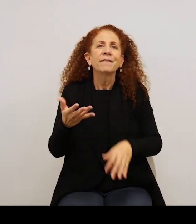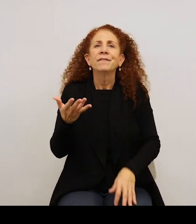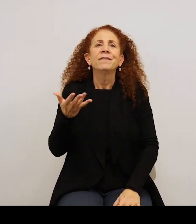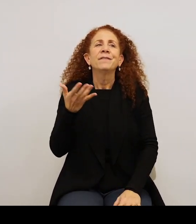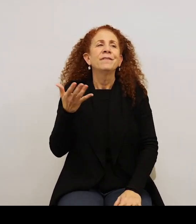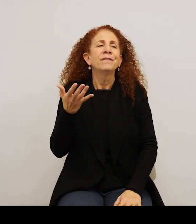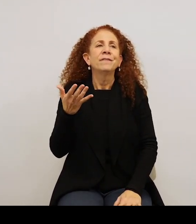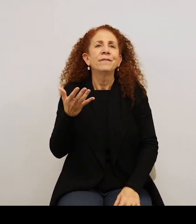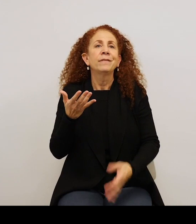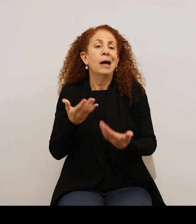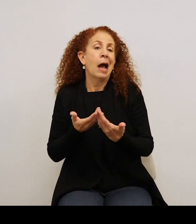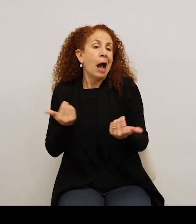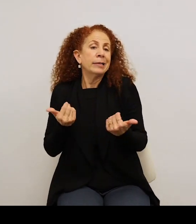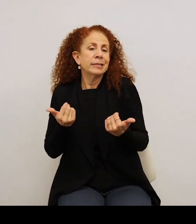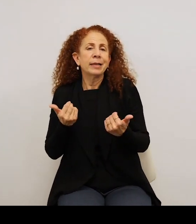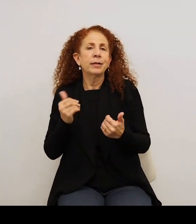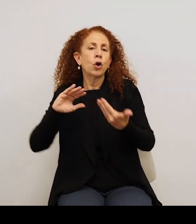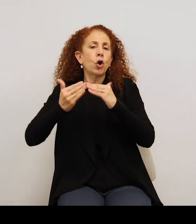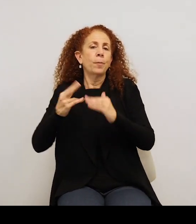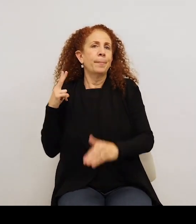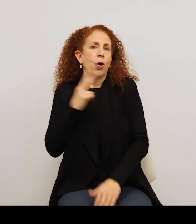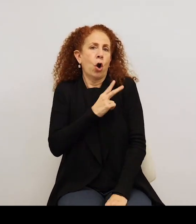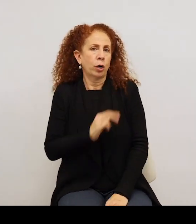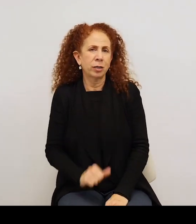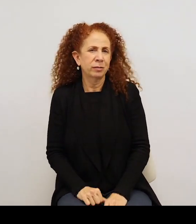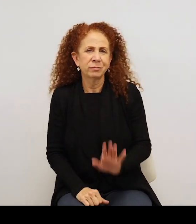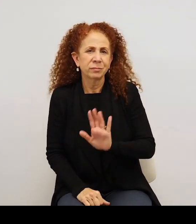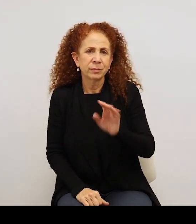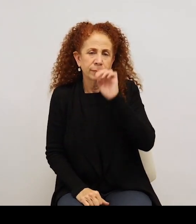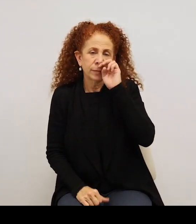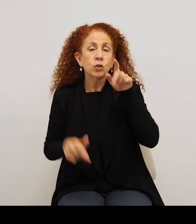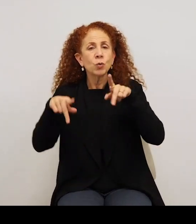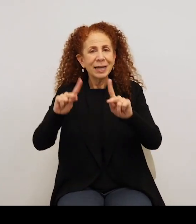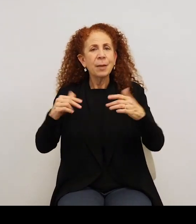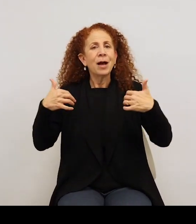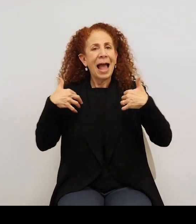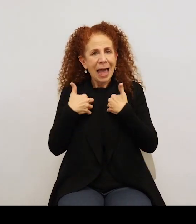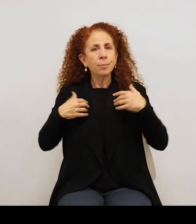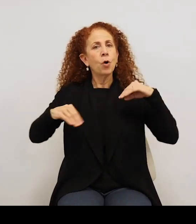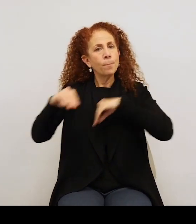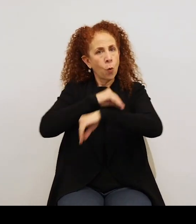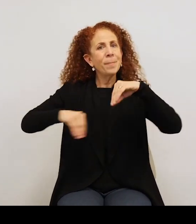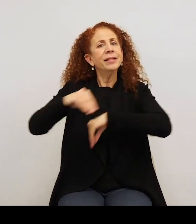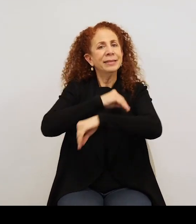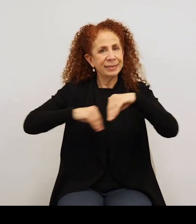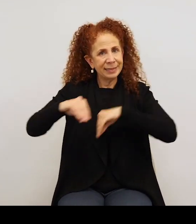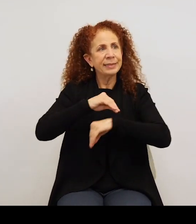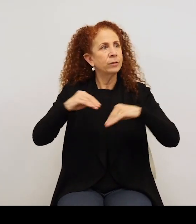isolated urban parks to enable animal mobility across the city